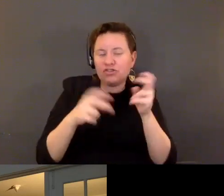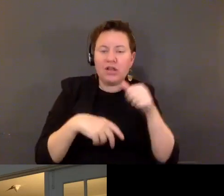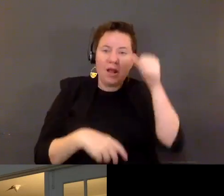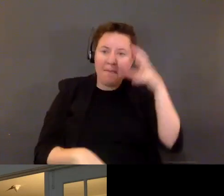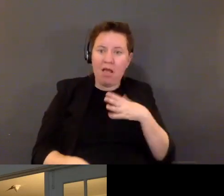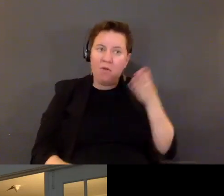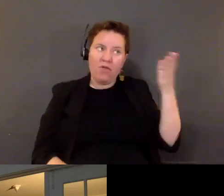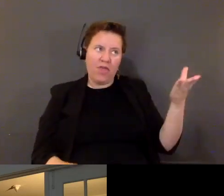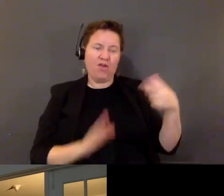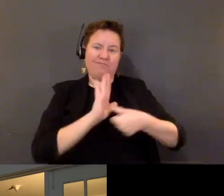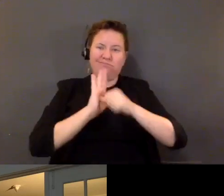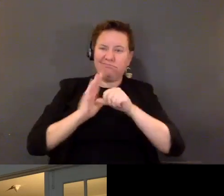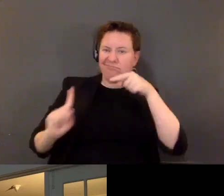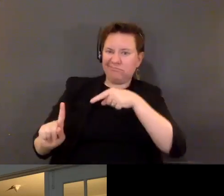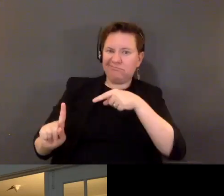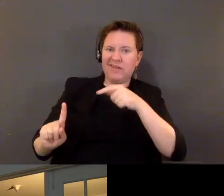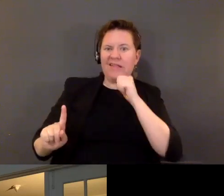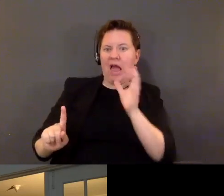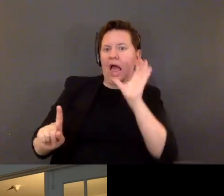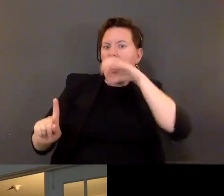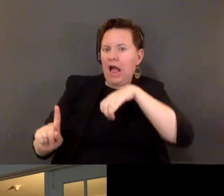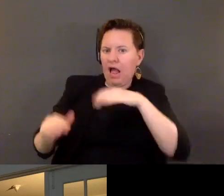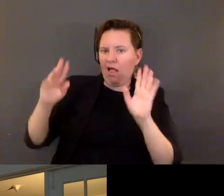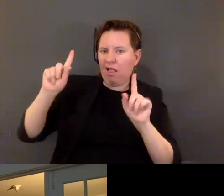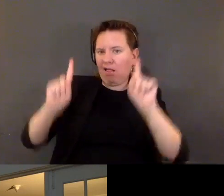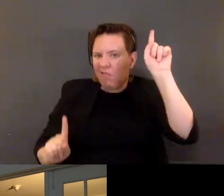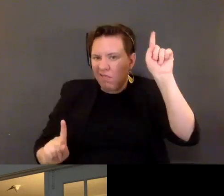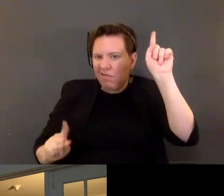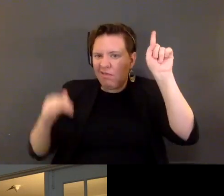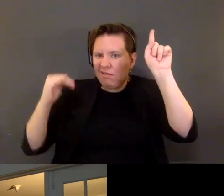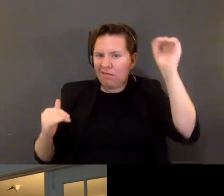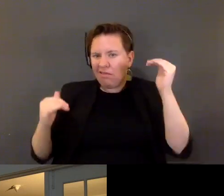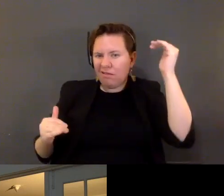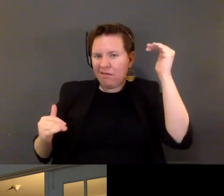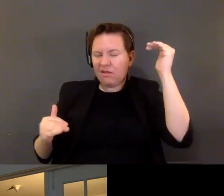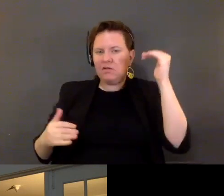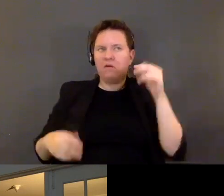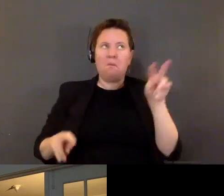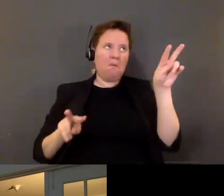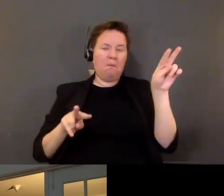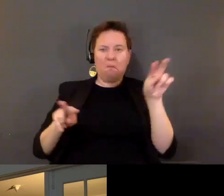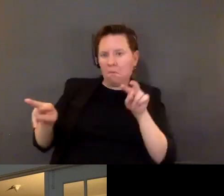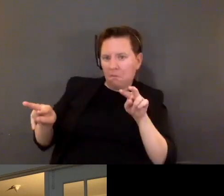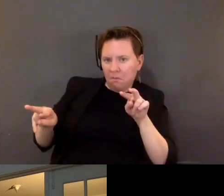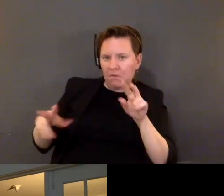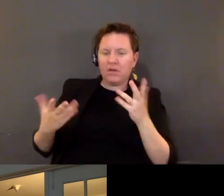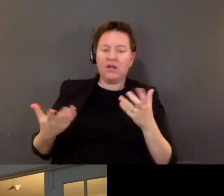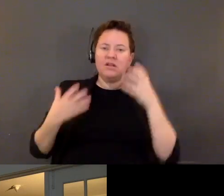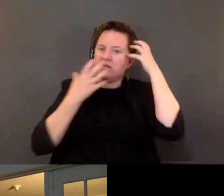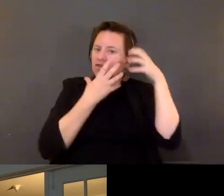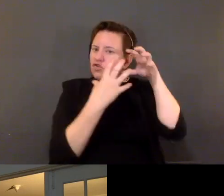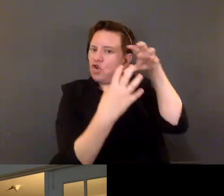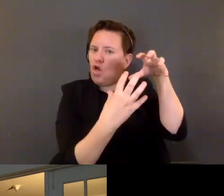emphasize the abnormality of the other two most gallingly the skull of mary's stillborn infant